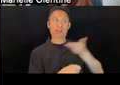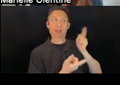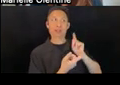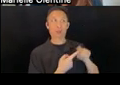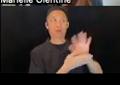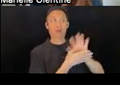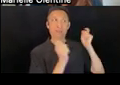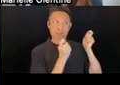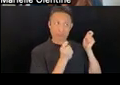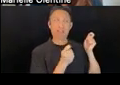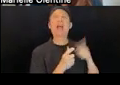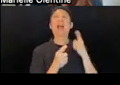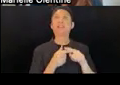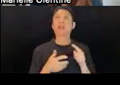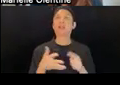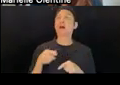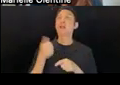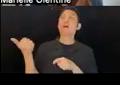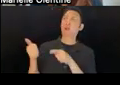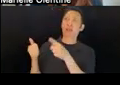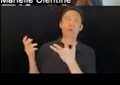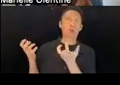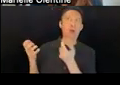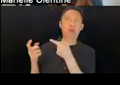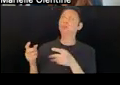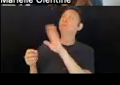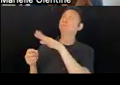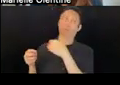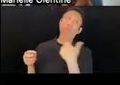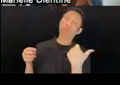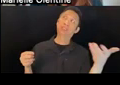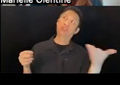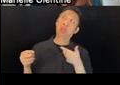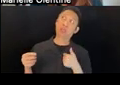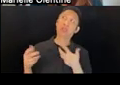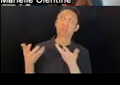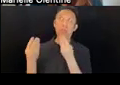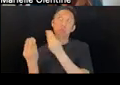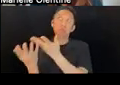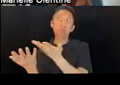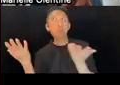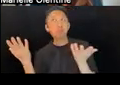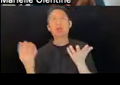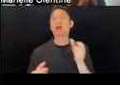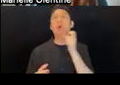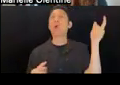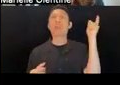expensive. You can ask for fee waivers. You can ask for deadline extensions. You can ask for competition or section placement, although that one is a little